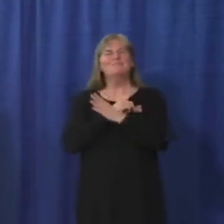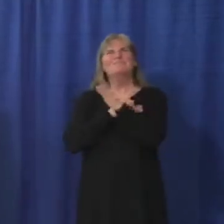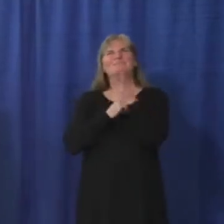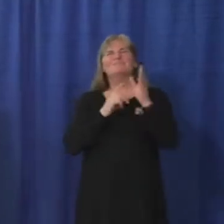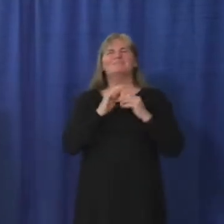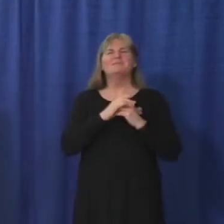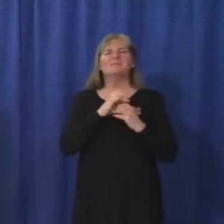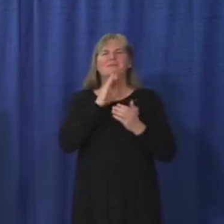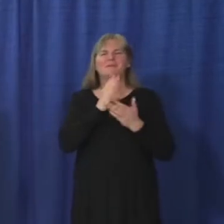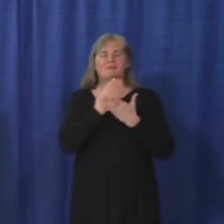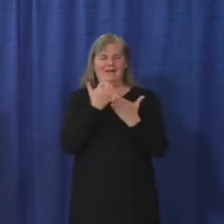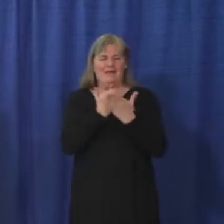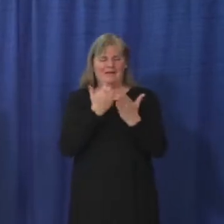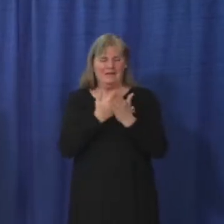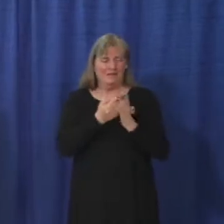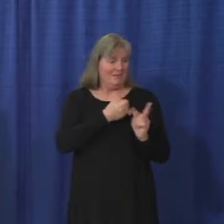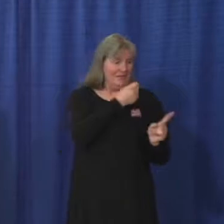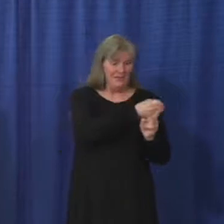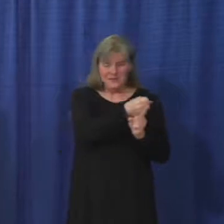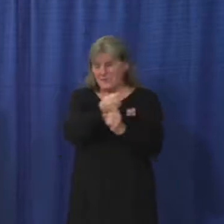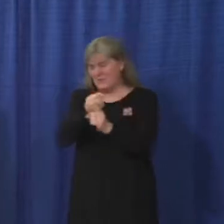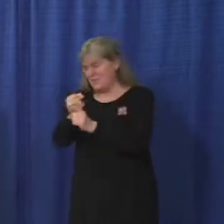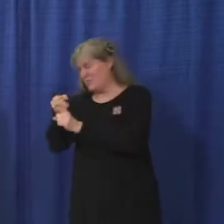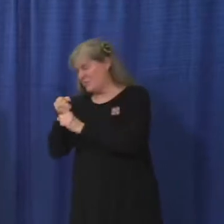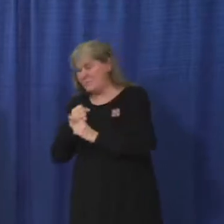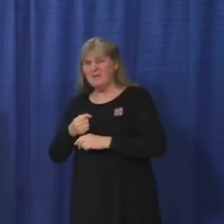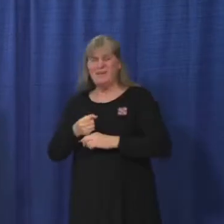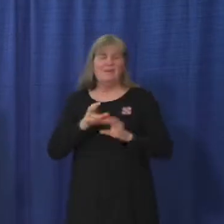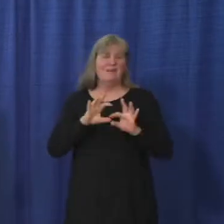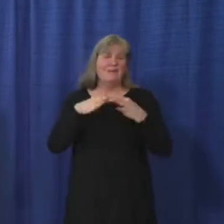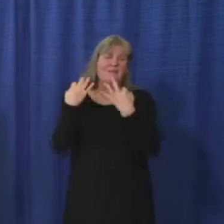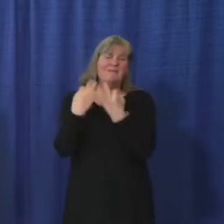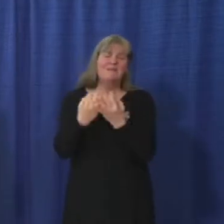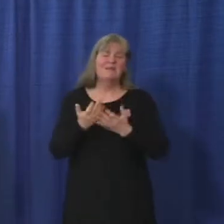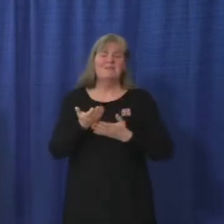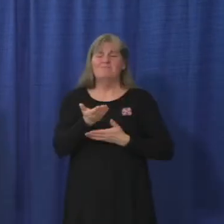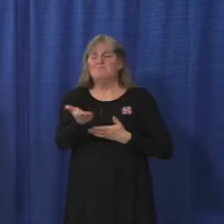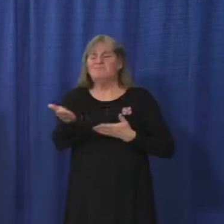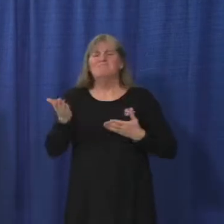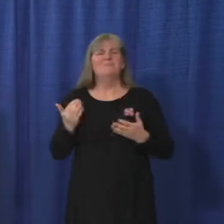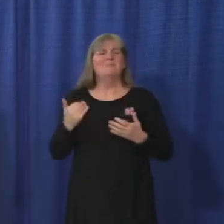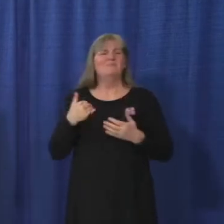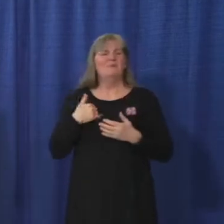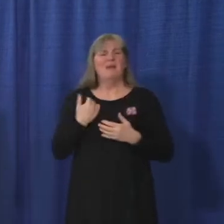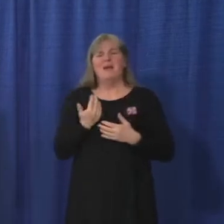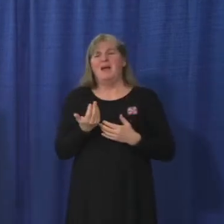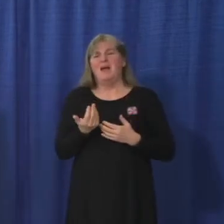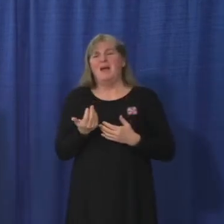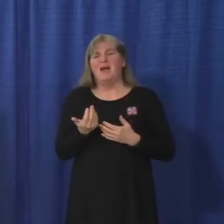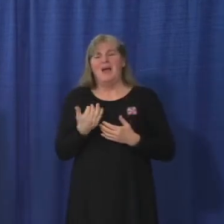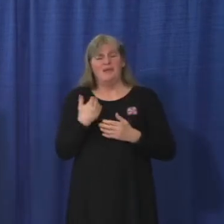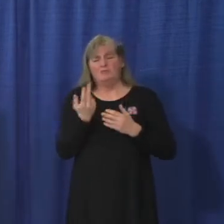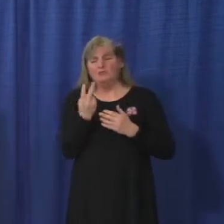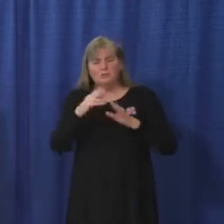individual family focused -- folks who have two children that are in daycare as of that period